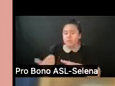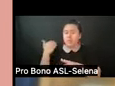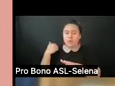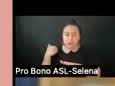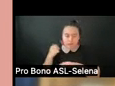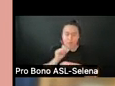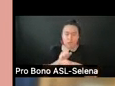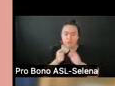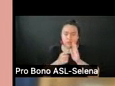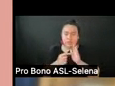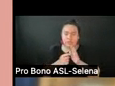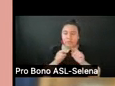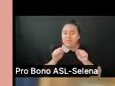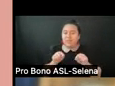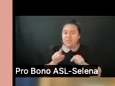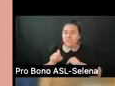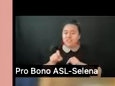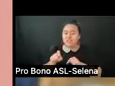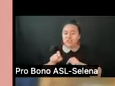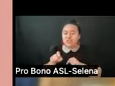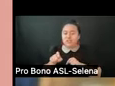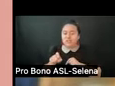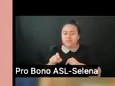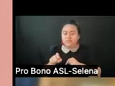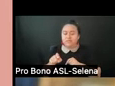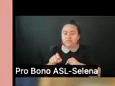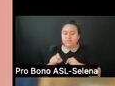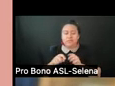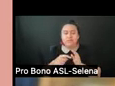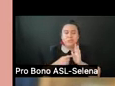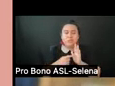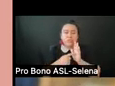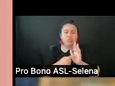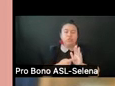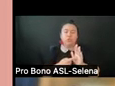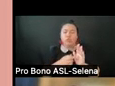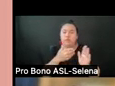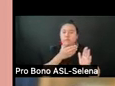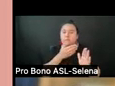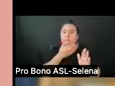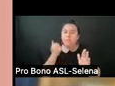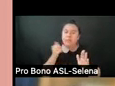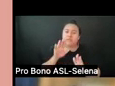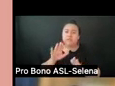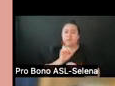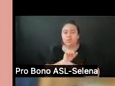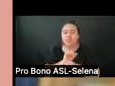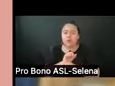And this should basically exemplify the best of your work.